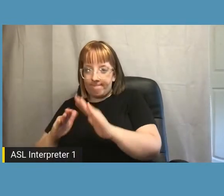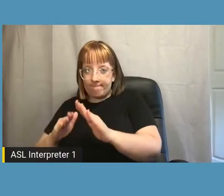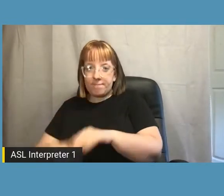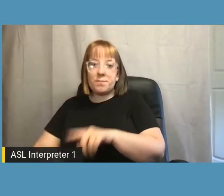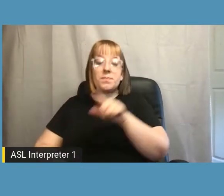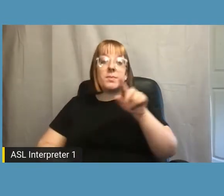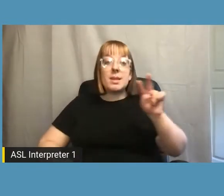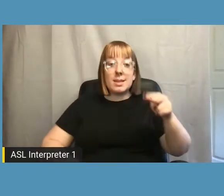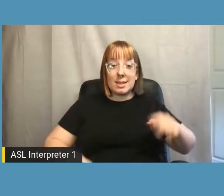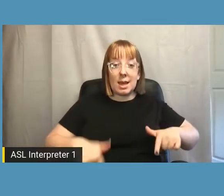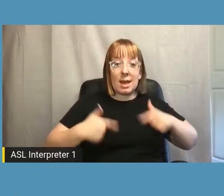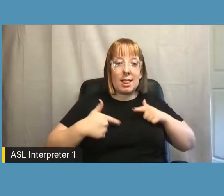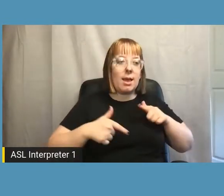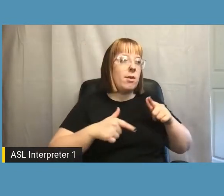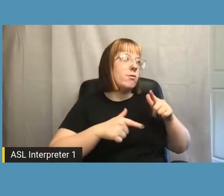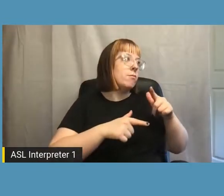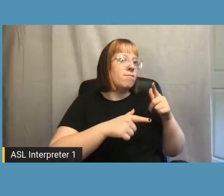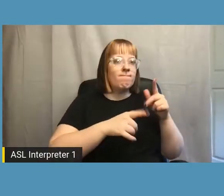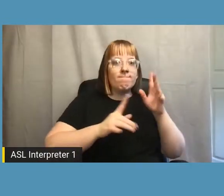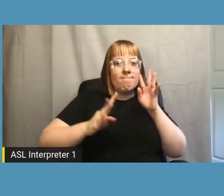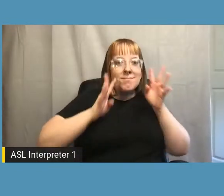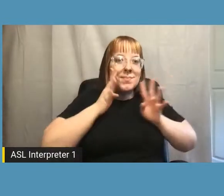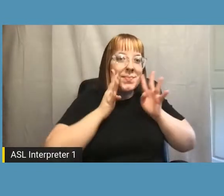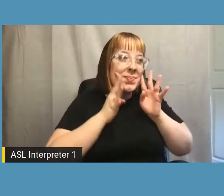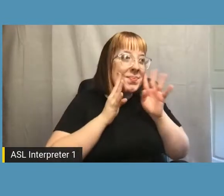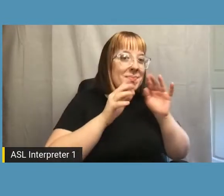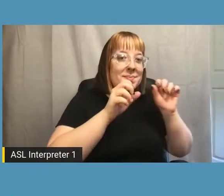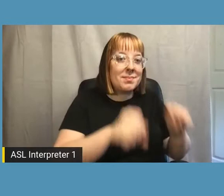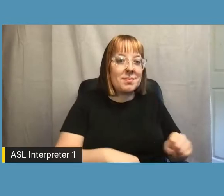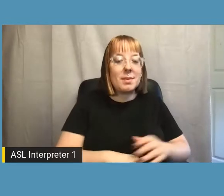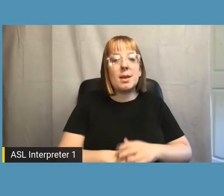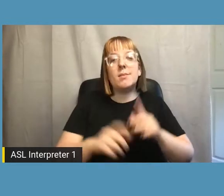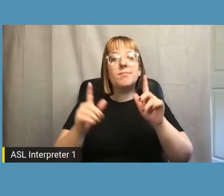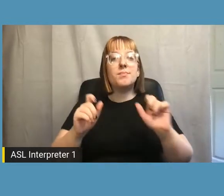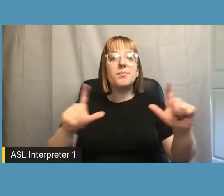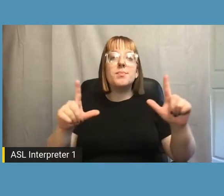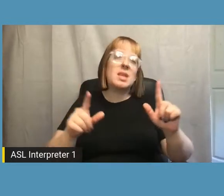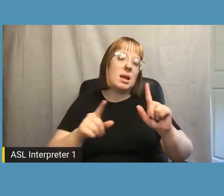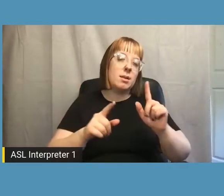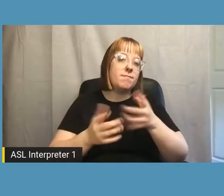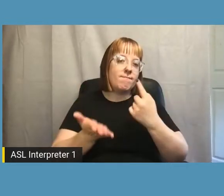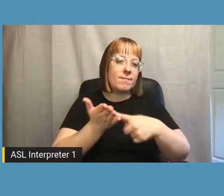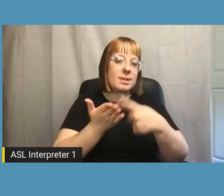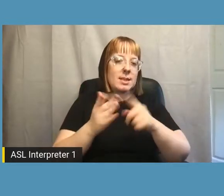again and talk about some of the other differences um in terms of planning the space and preparation